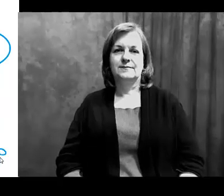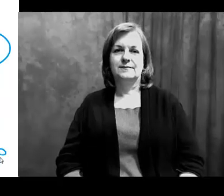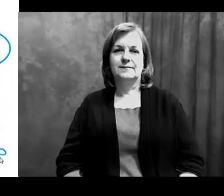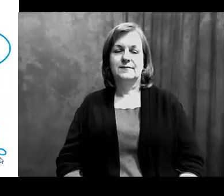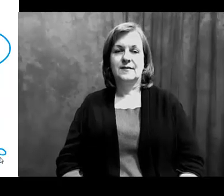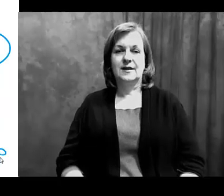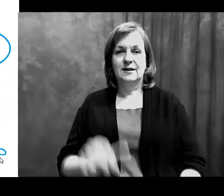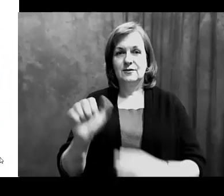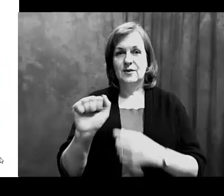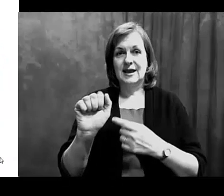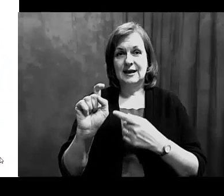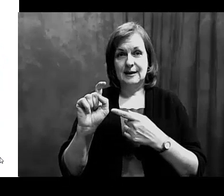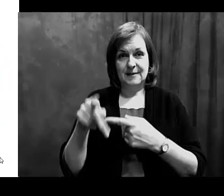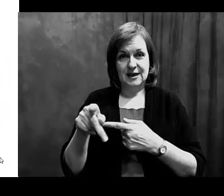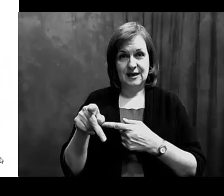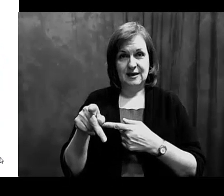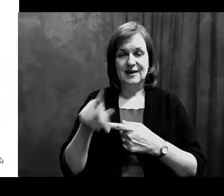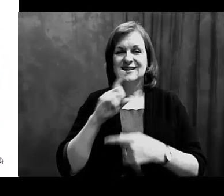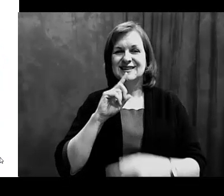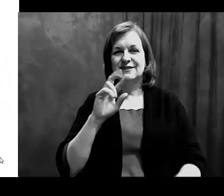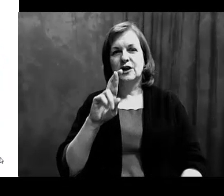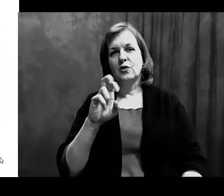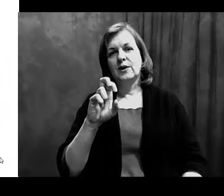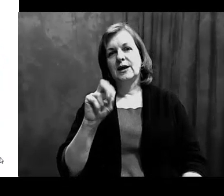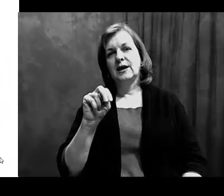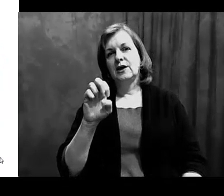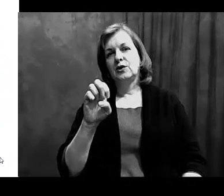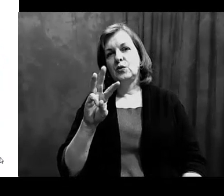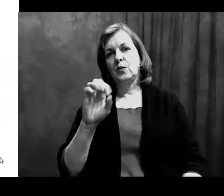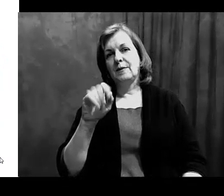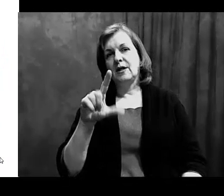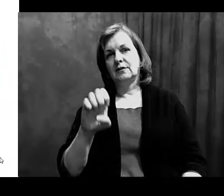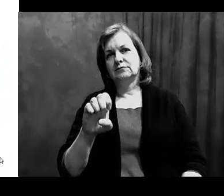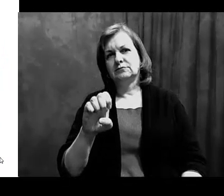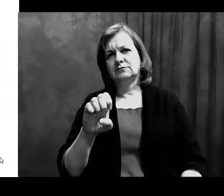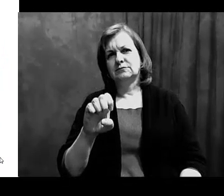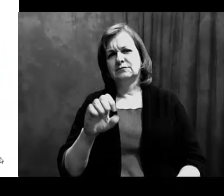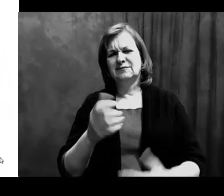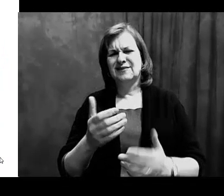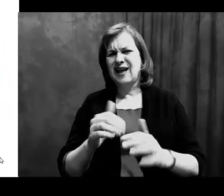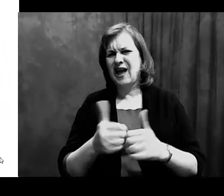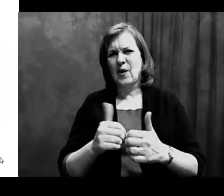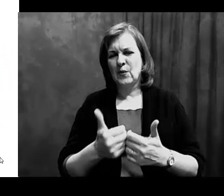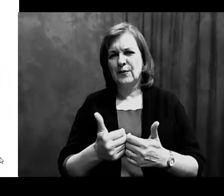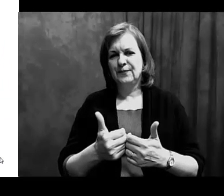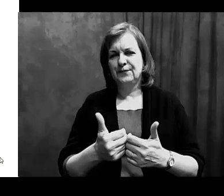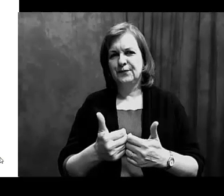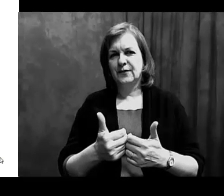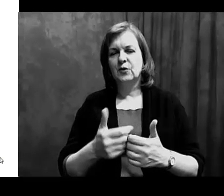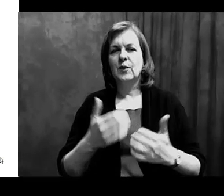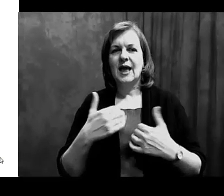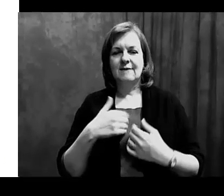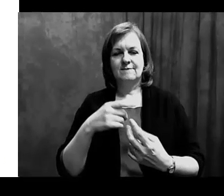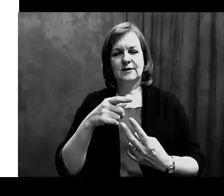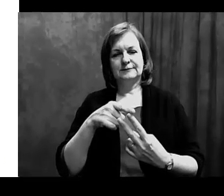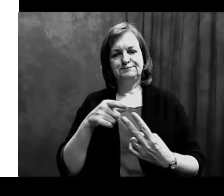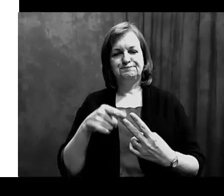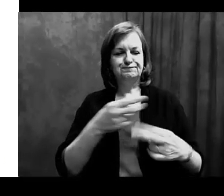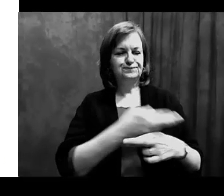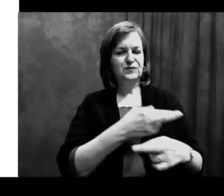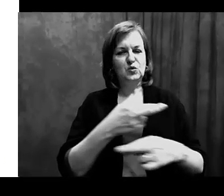we said that ATP is renewable well how?? well we have to couple